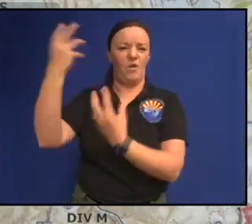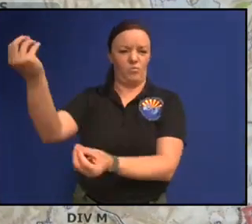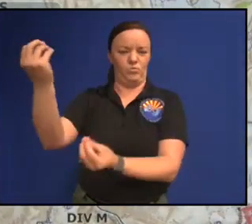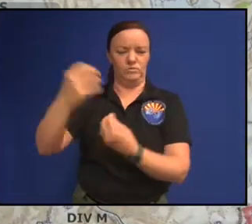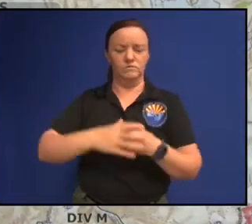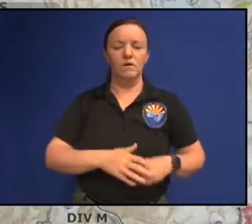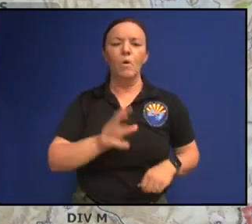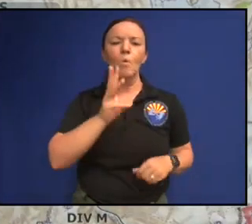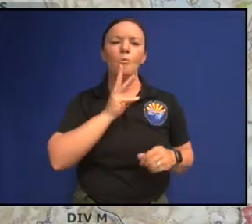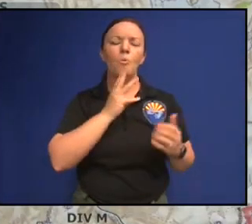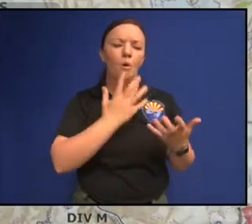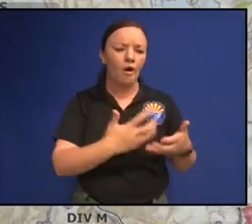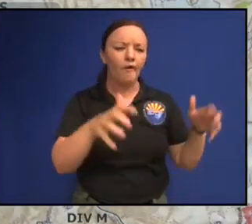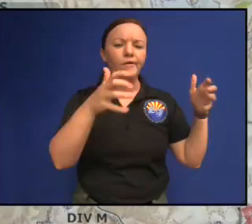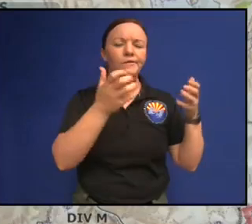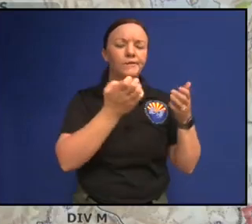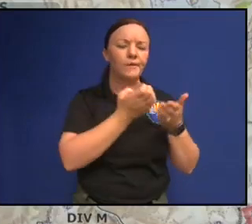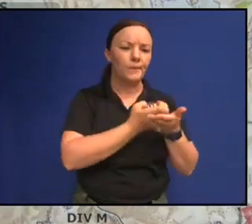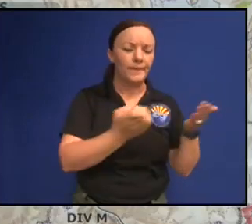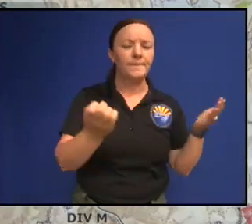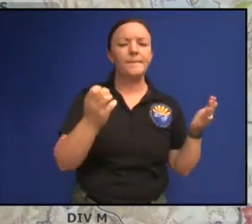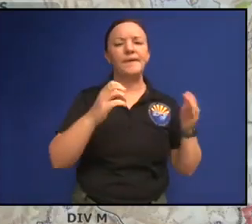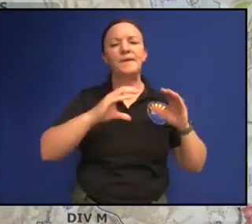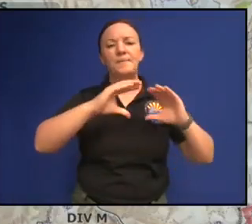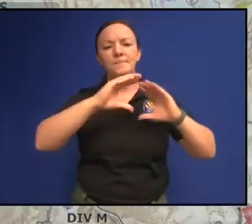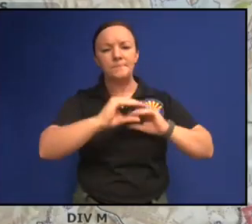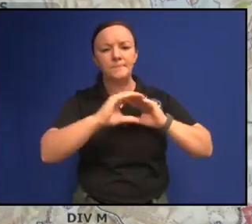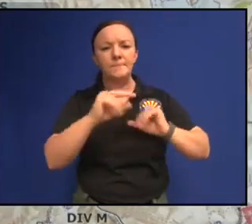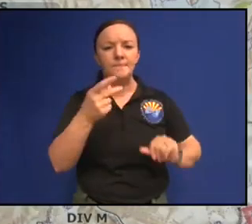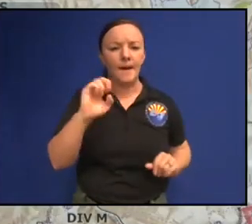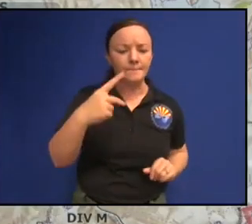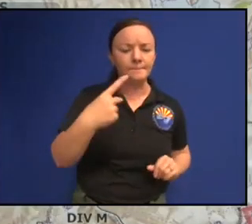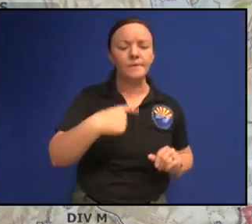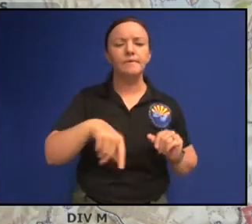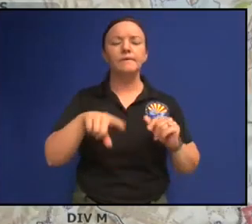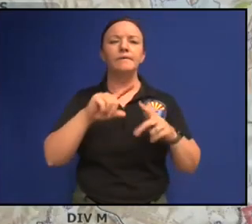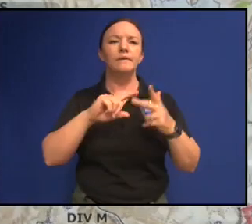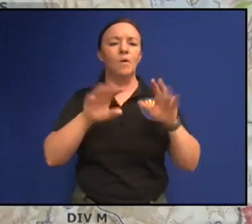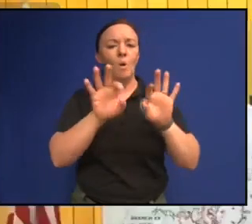COME OFF BY THE TRUCKLOADS OVER THE LAST SEVERAL DAYS.